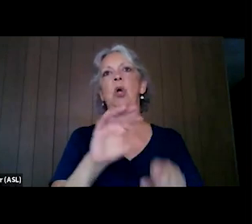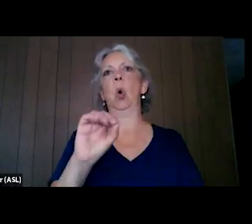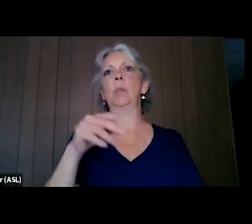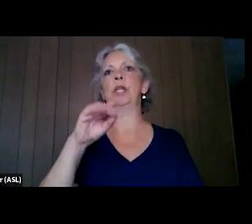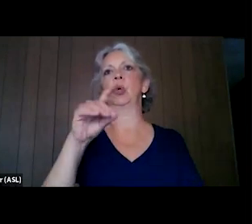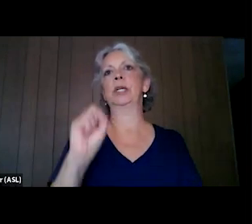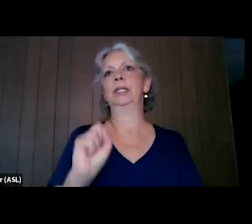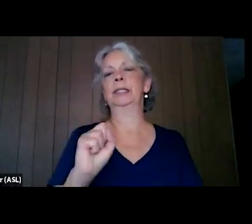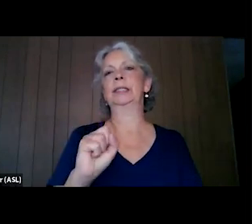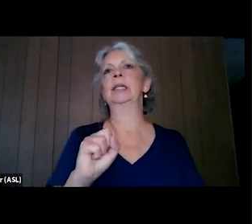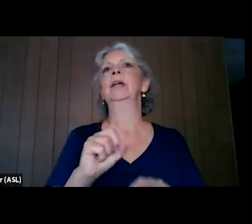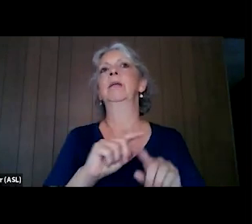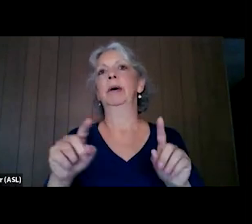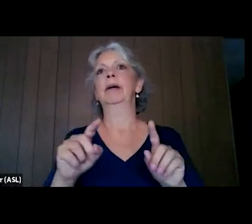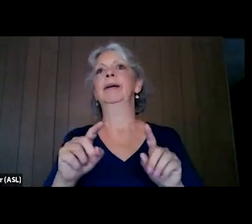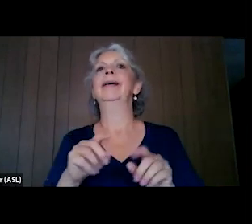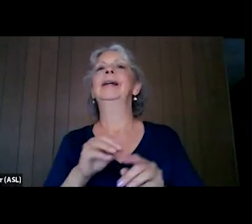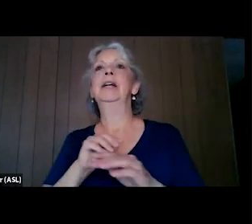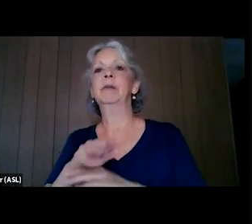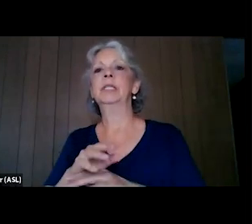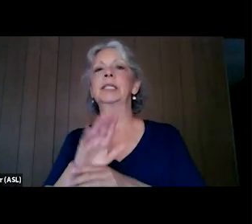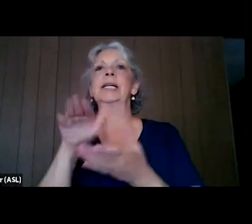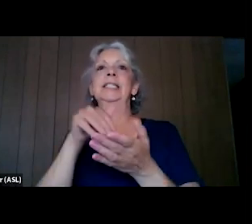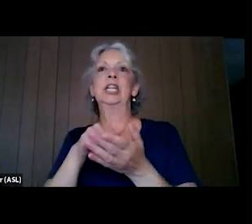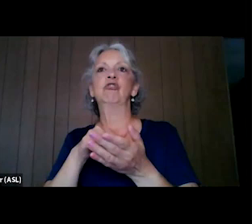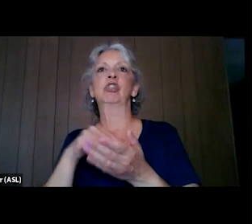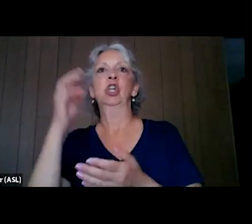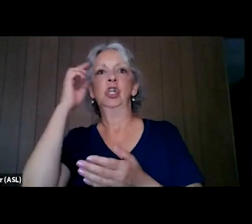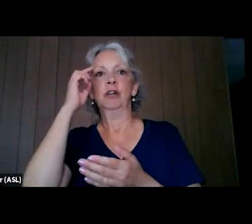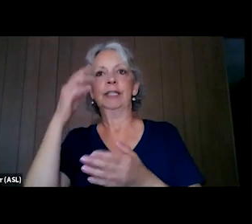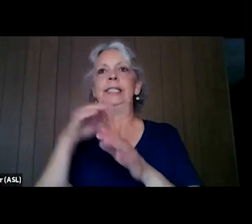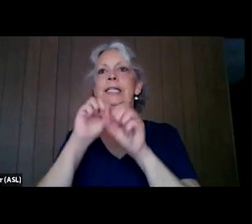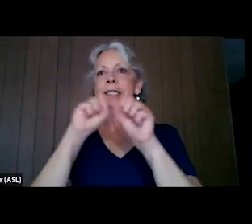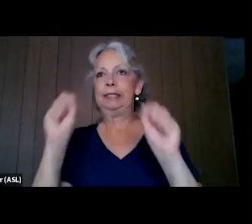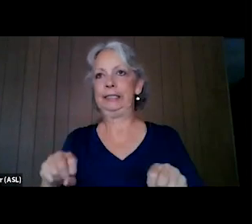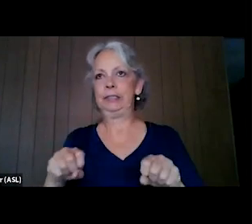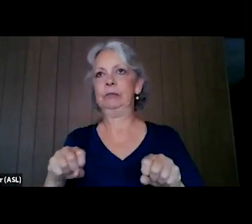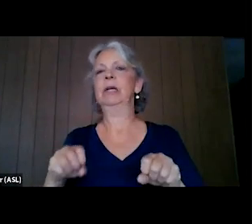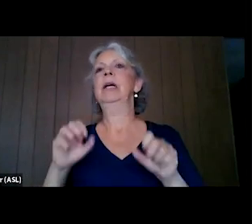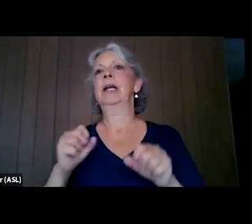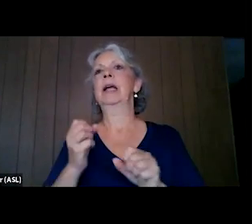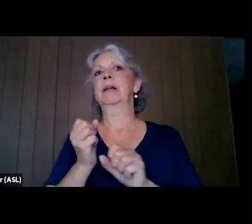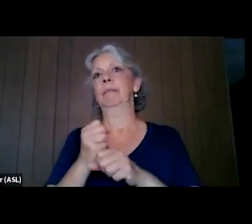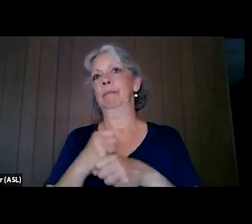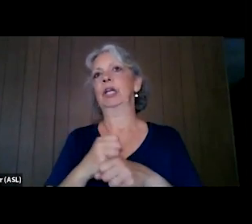but it is a central nervous system depressant. And so it can add to that effect and can make it more likely that someone may overdose.